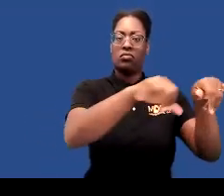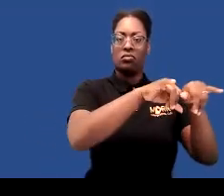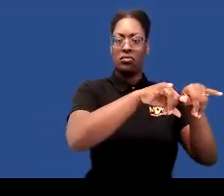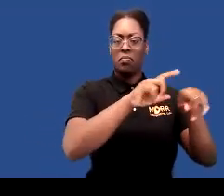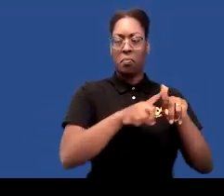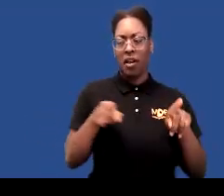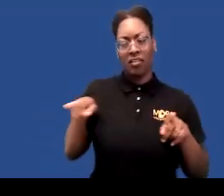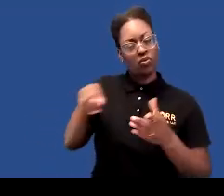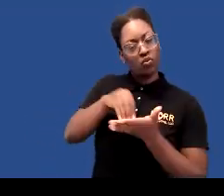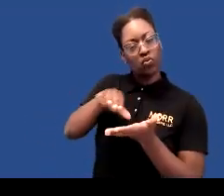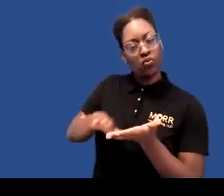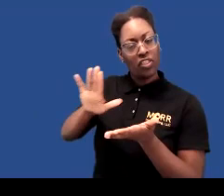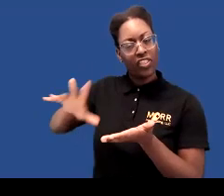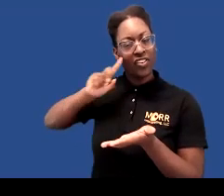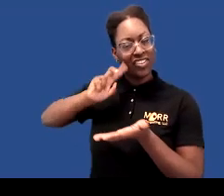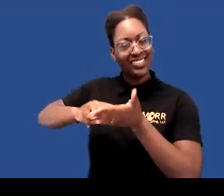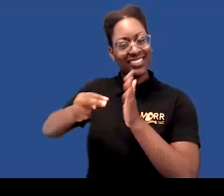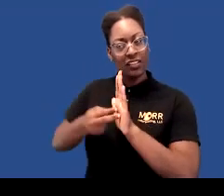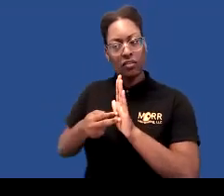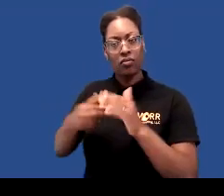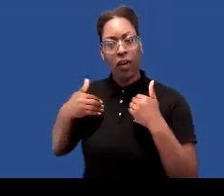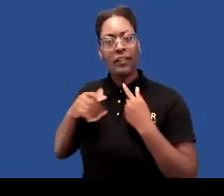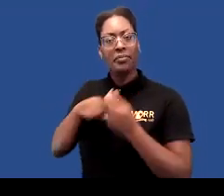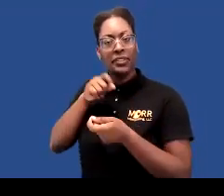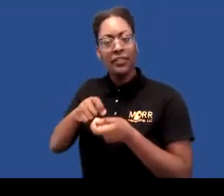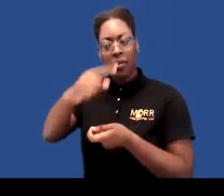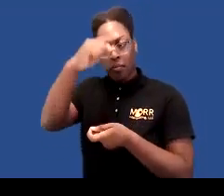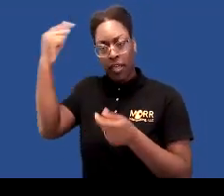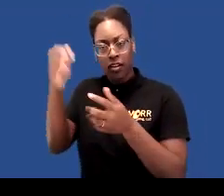and what the student is planning into account. So when I say something like